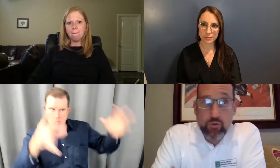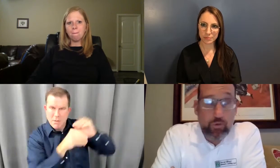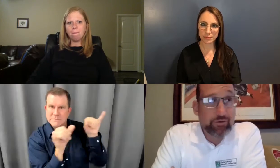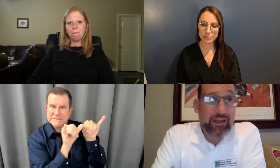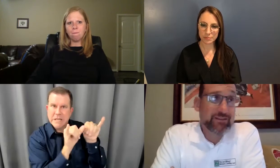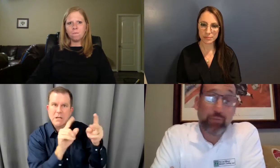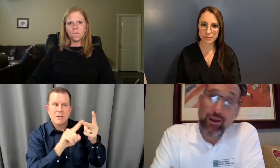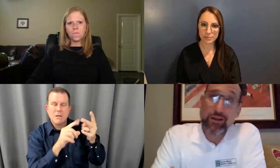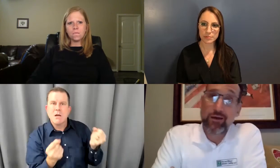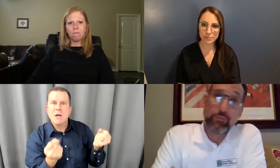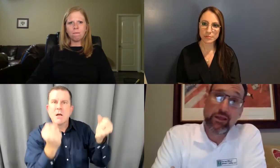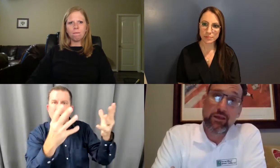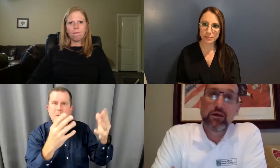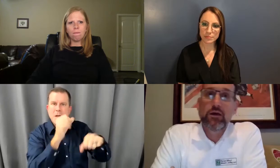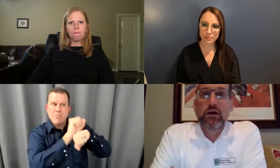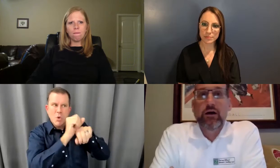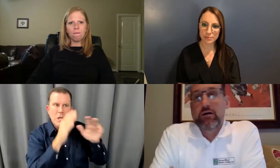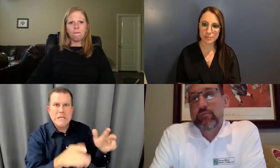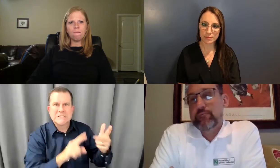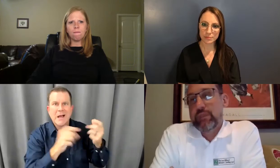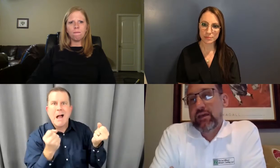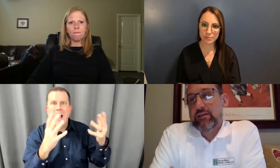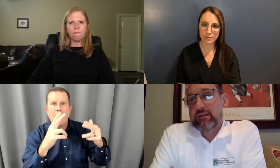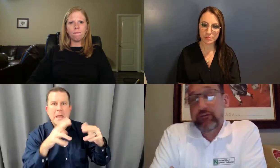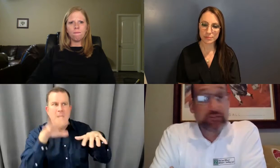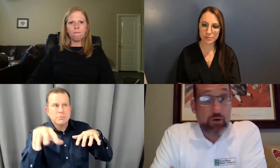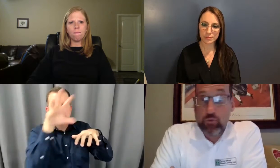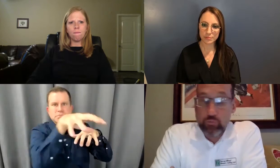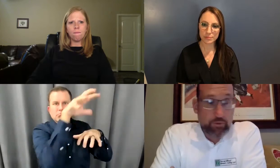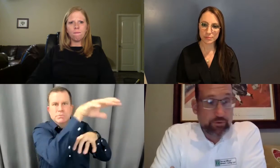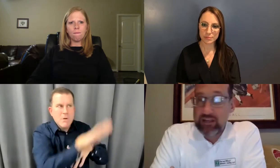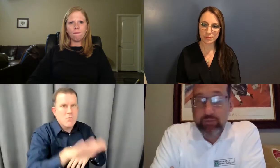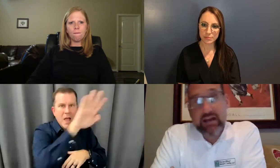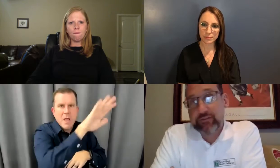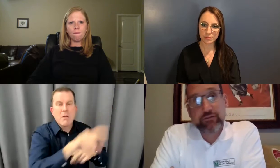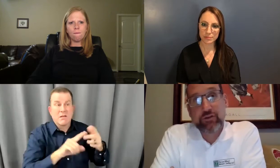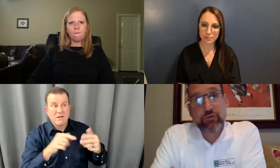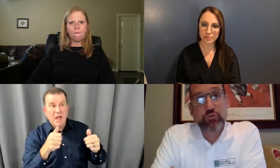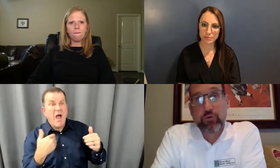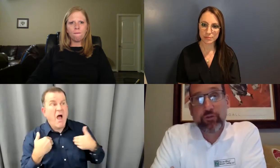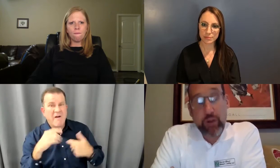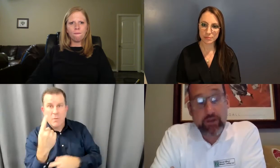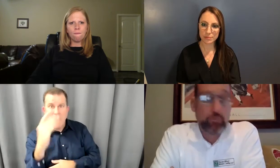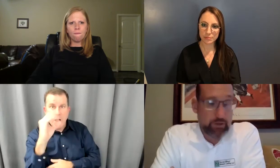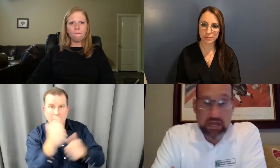whether it has a parent company. And if so, the same analysis goes toward the parent company,